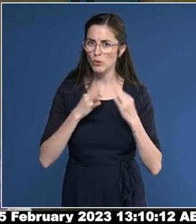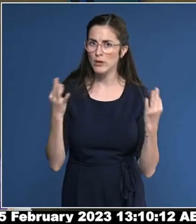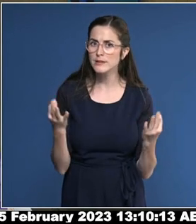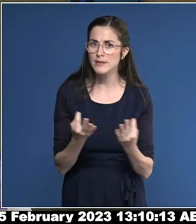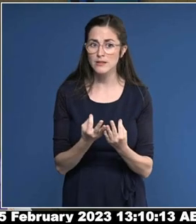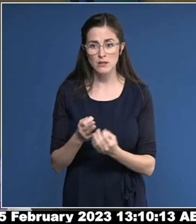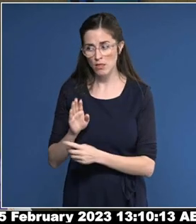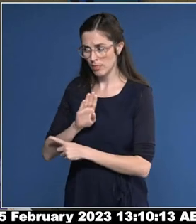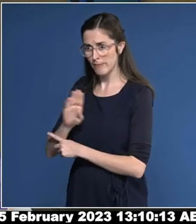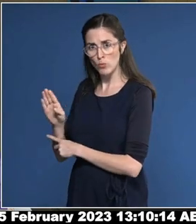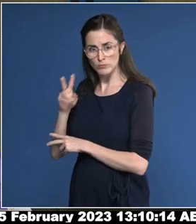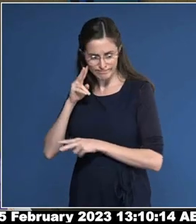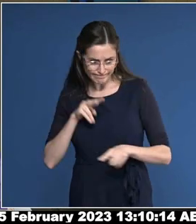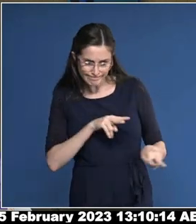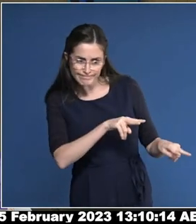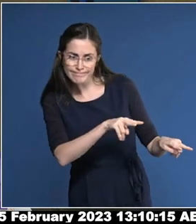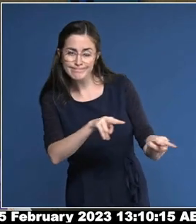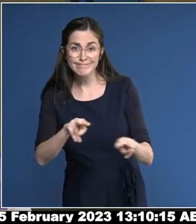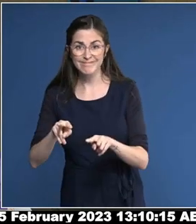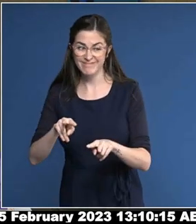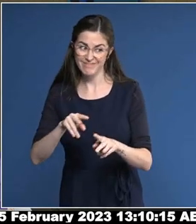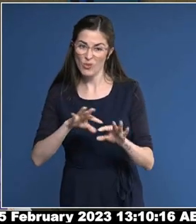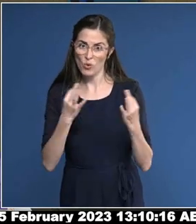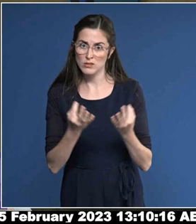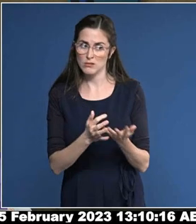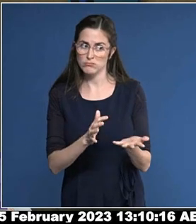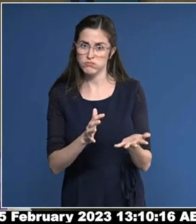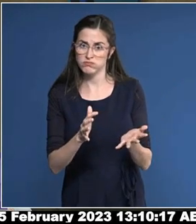deeply dysfunctional organisation or an organisation that has failed to comply with